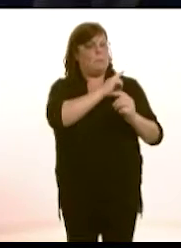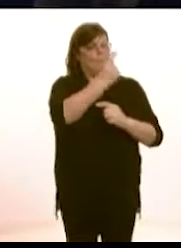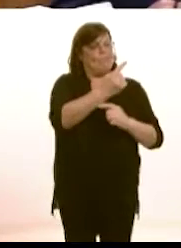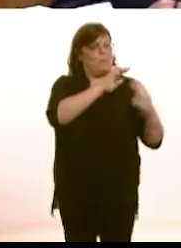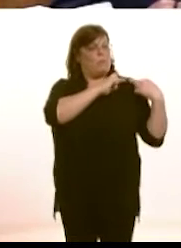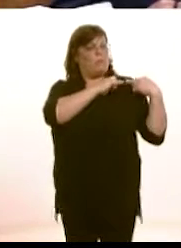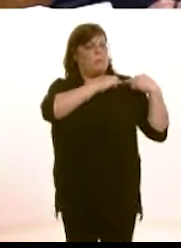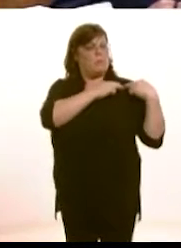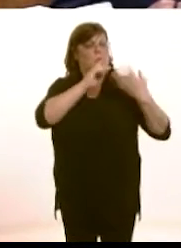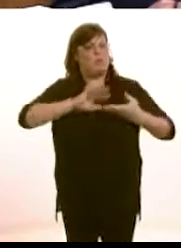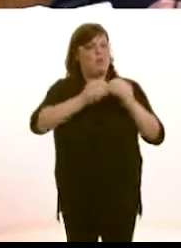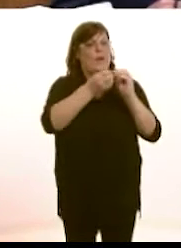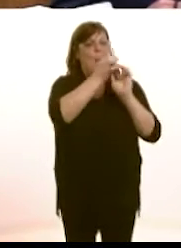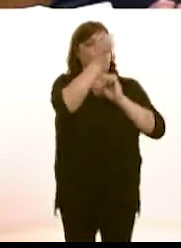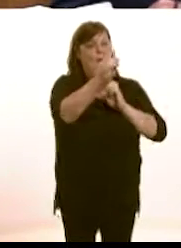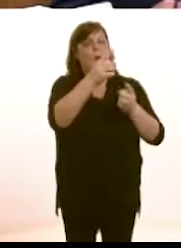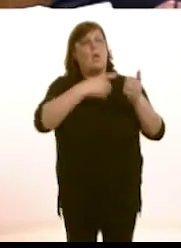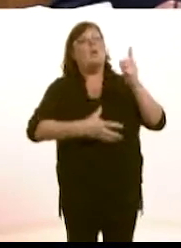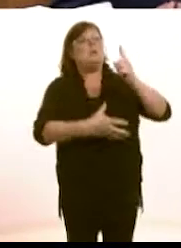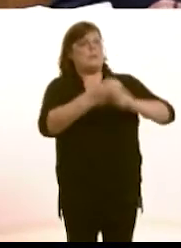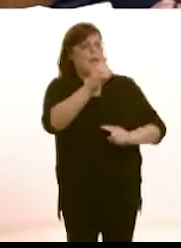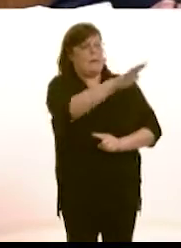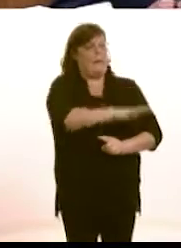We want to see a city deal bid succeed for the Swansea bay region.